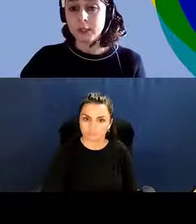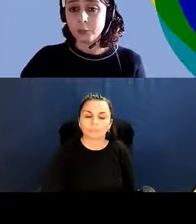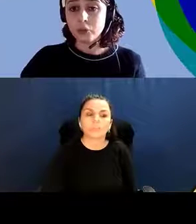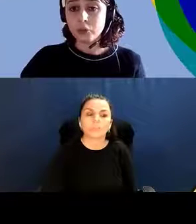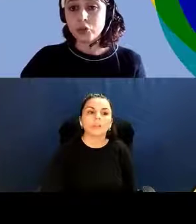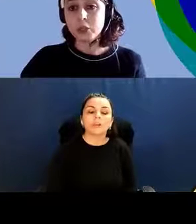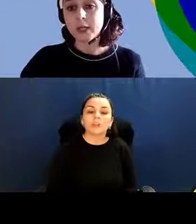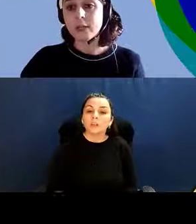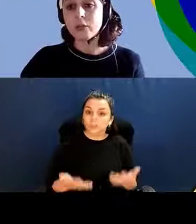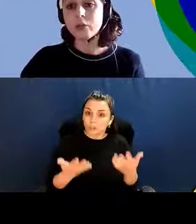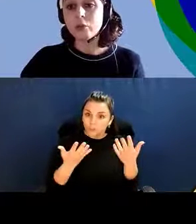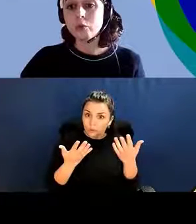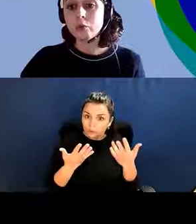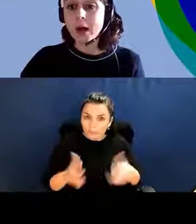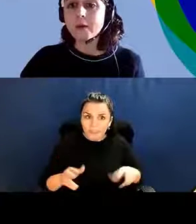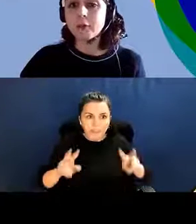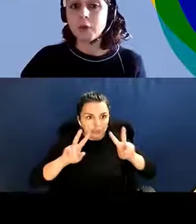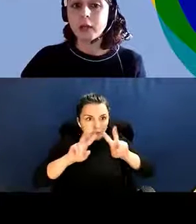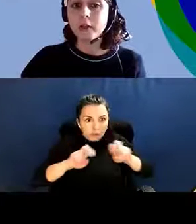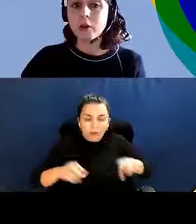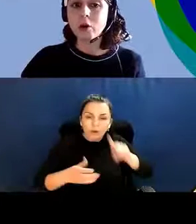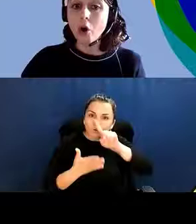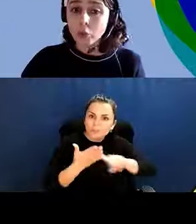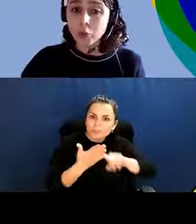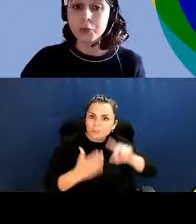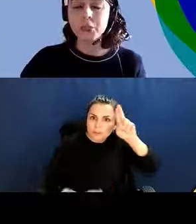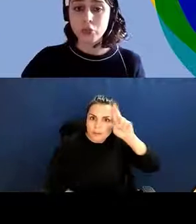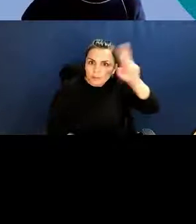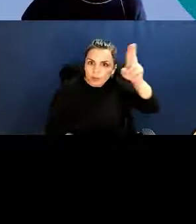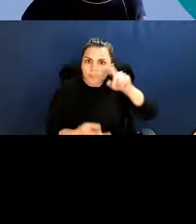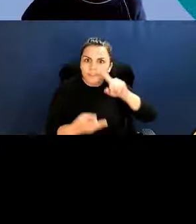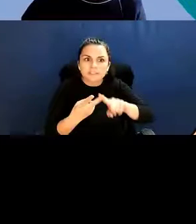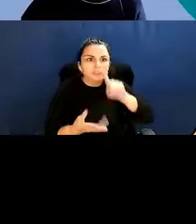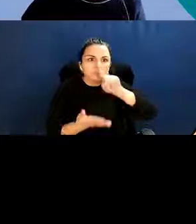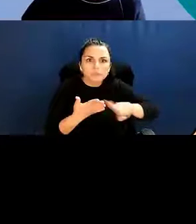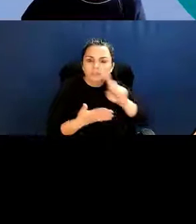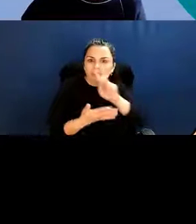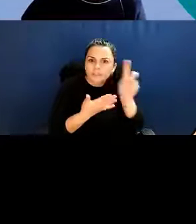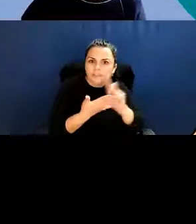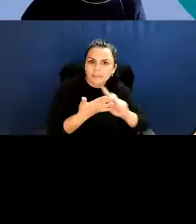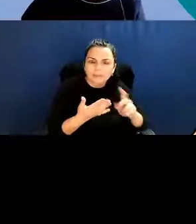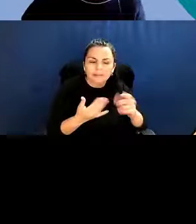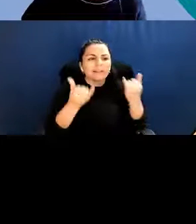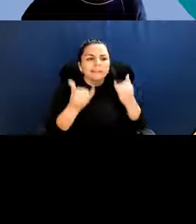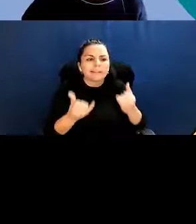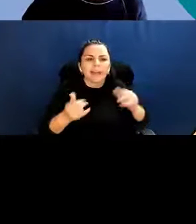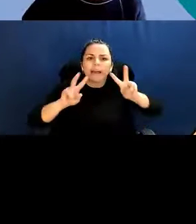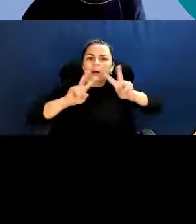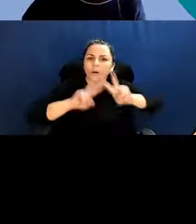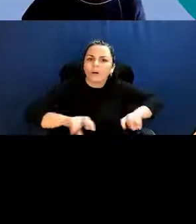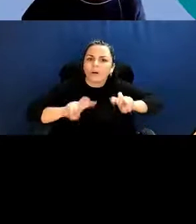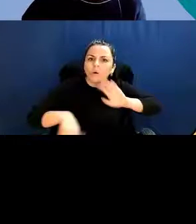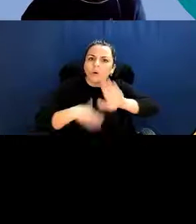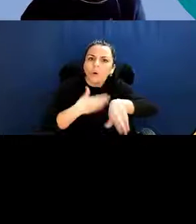and the research design, you now have to look at all the procedures that will be performed for research purposes,